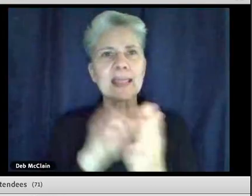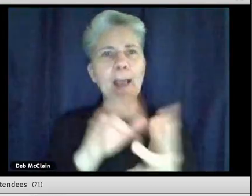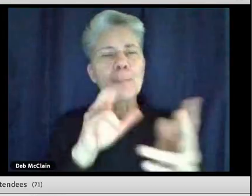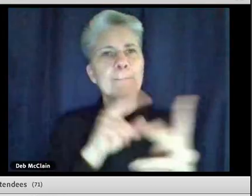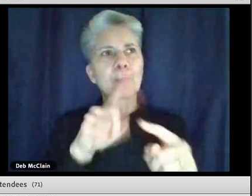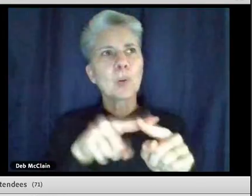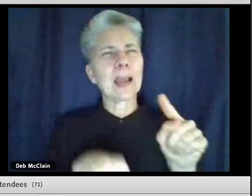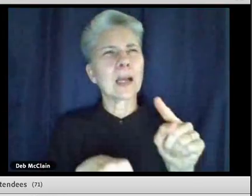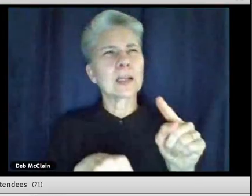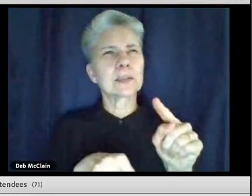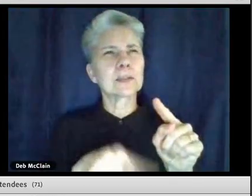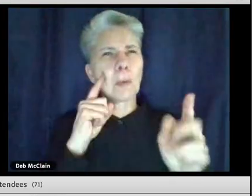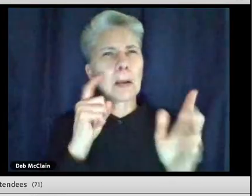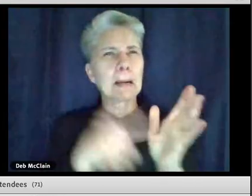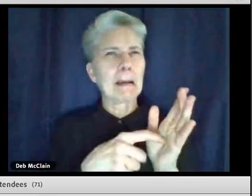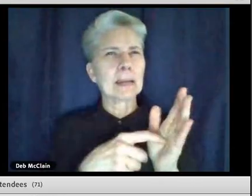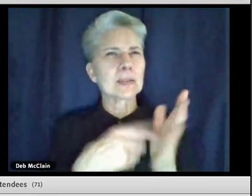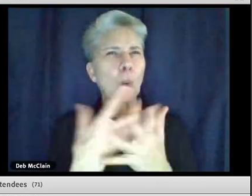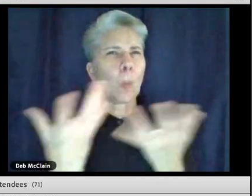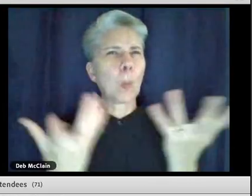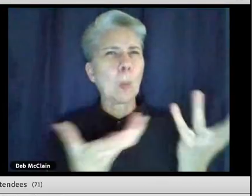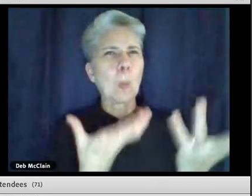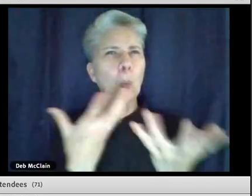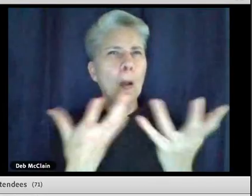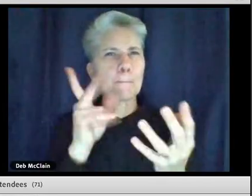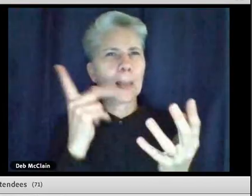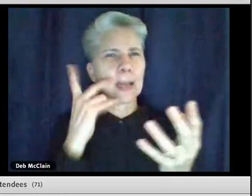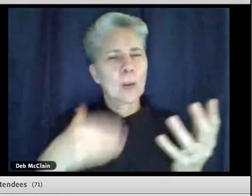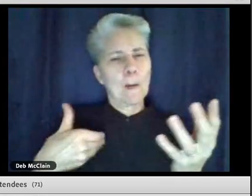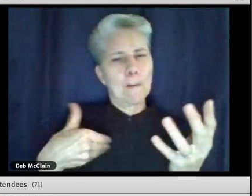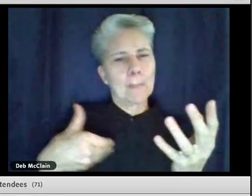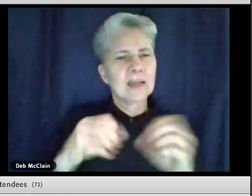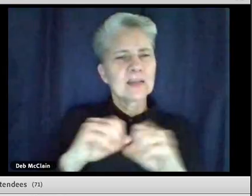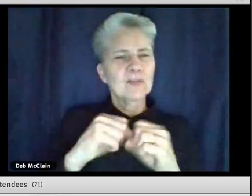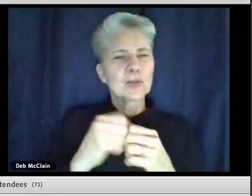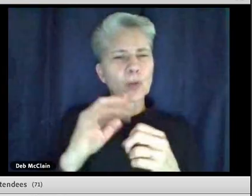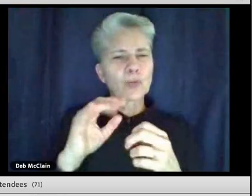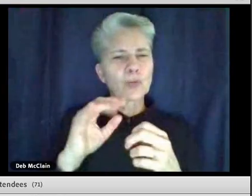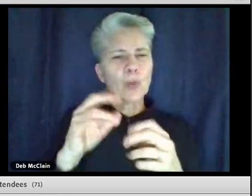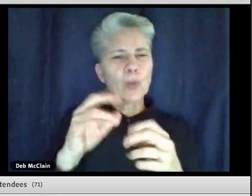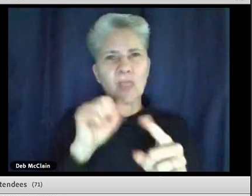high school and college students, and they say that people can't recognize